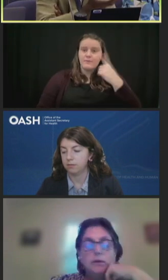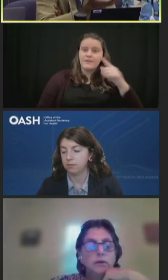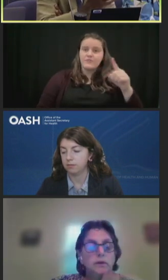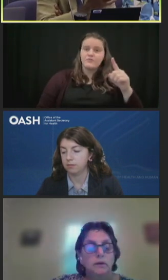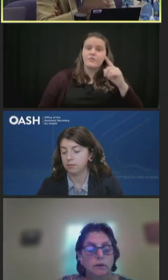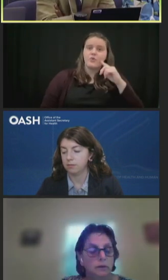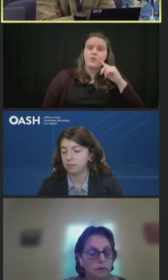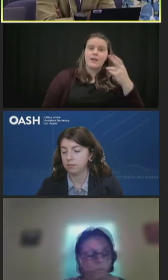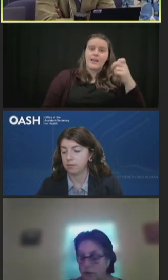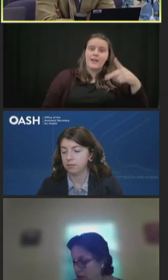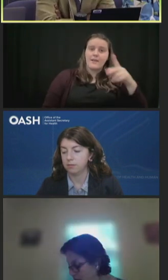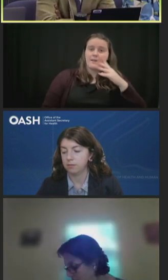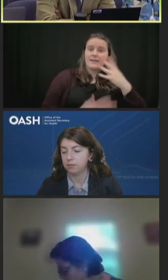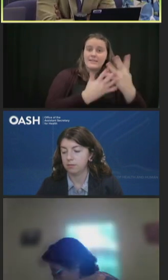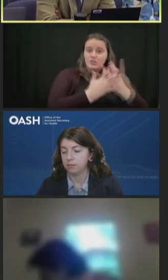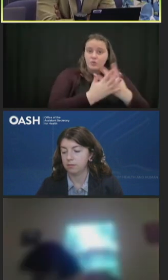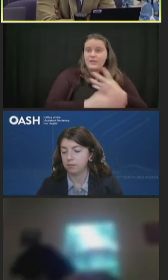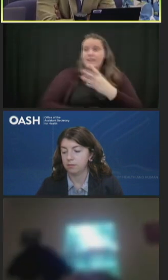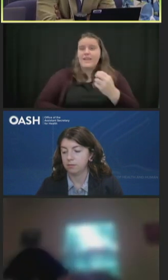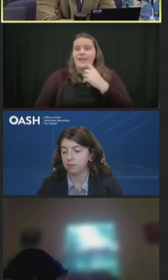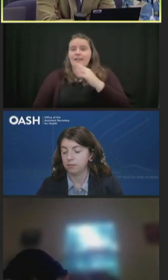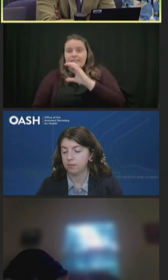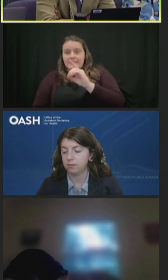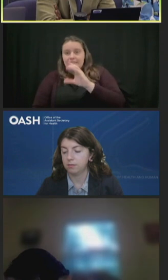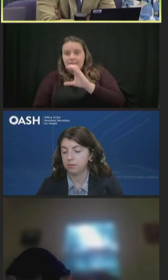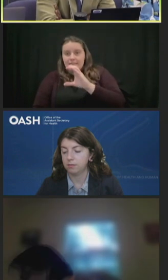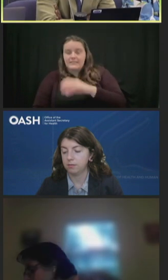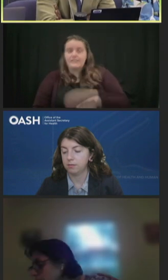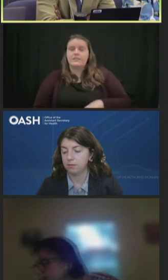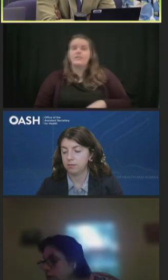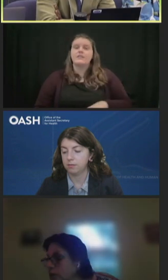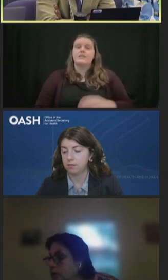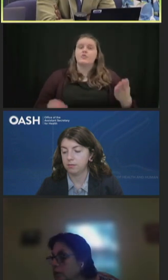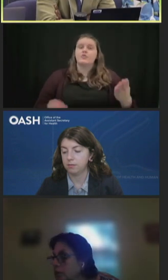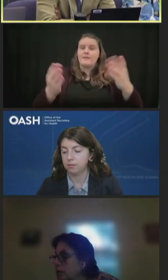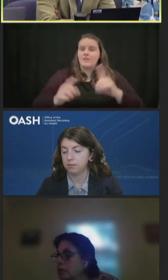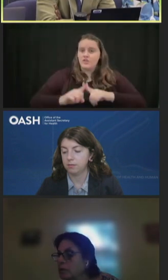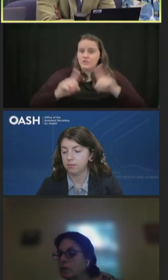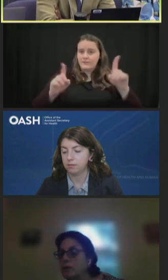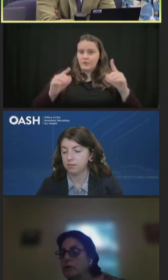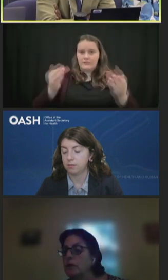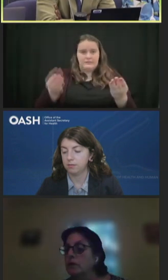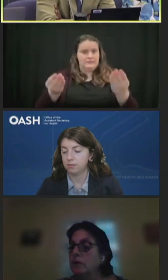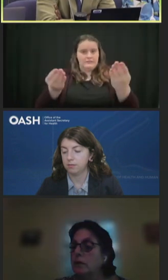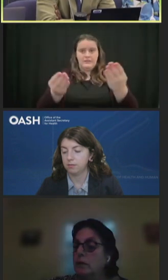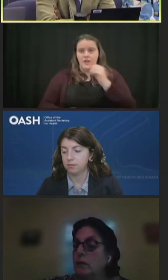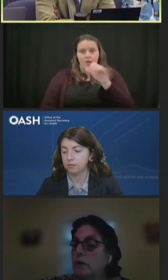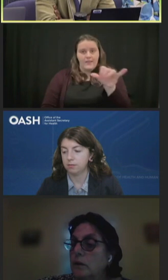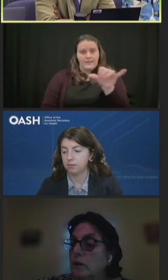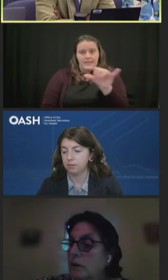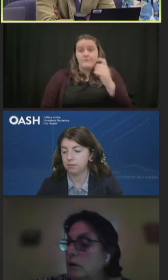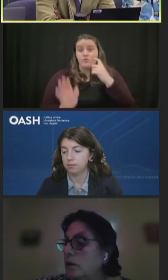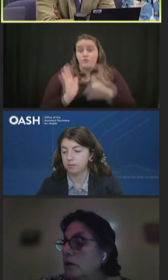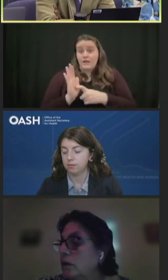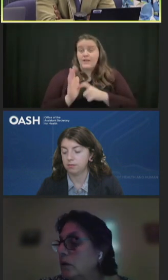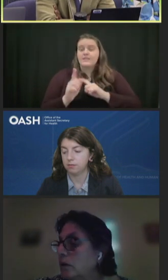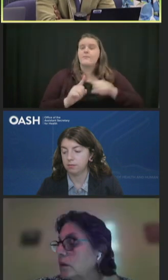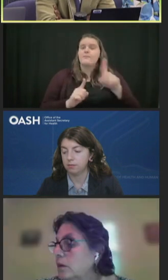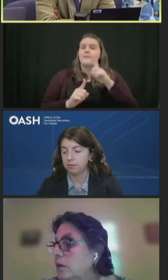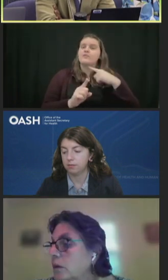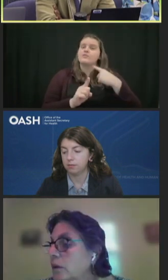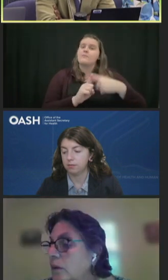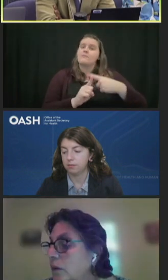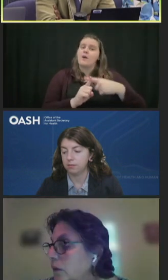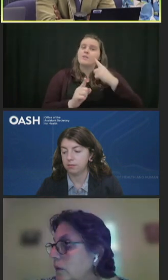adolescents and adults. But there is a positive recommendation for pregnant persons. And then